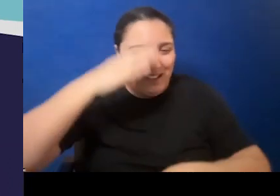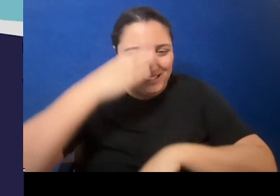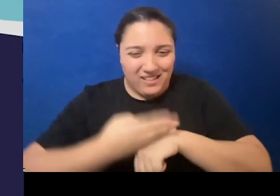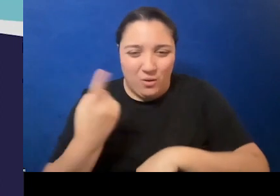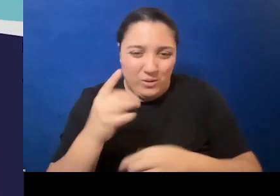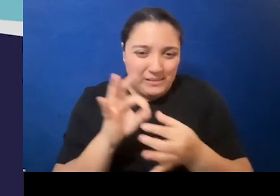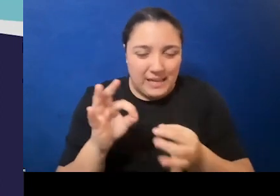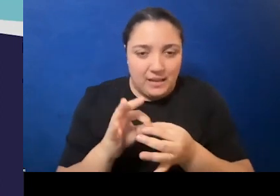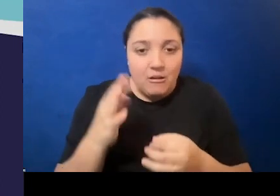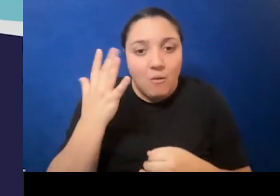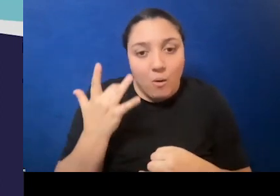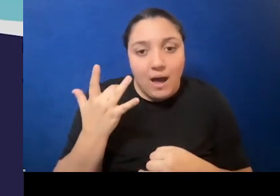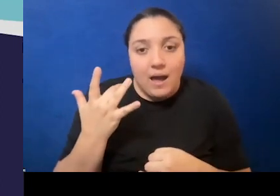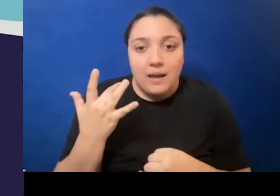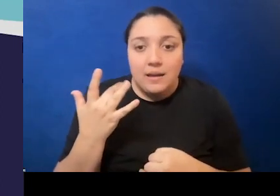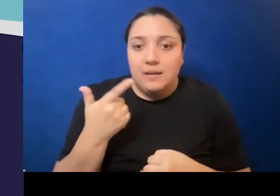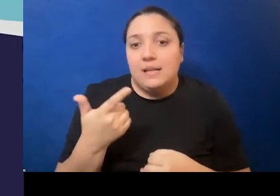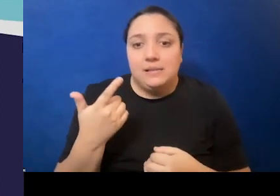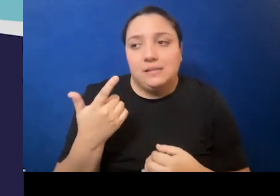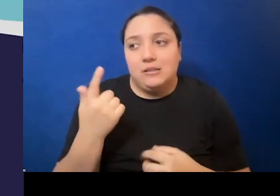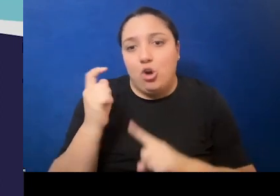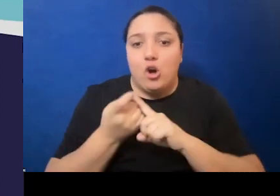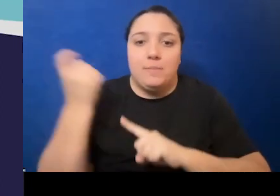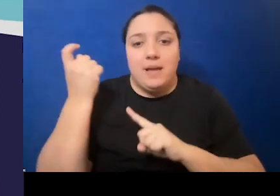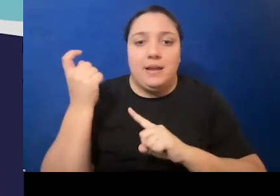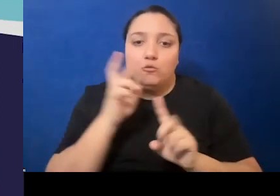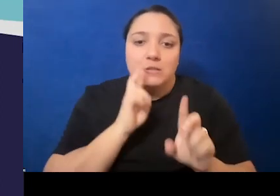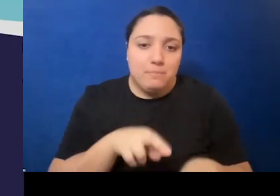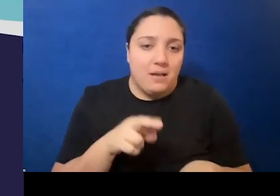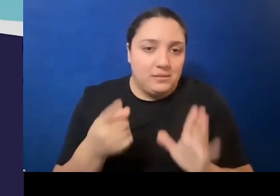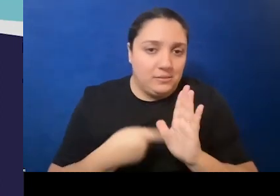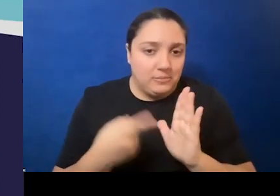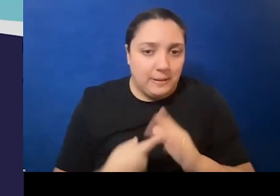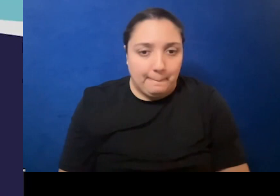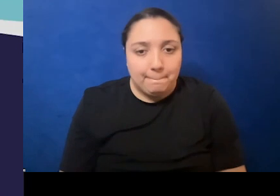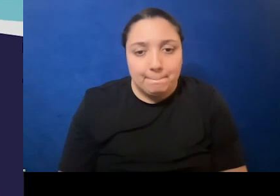THEY'LL SAY I AM FINE. I'M GOOD. JUST BECAUSE IT IS A GO-TO